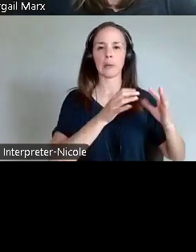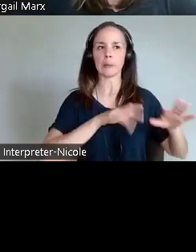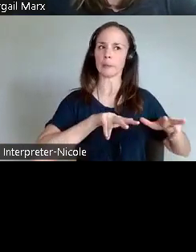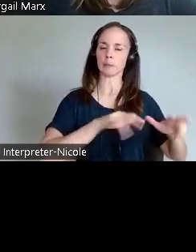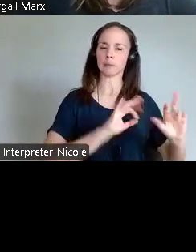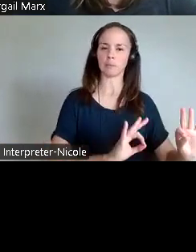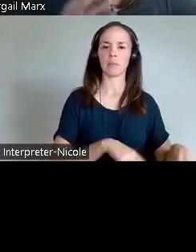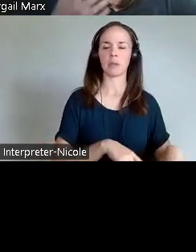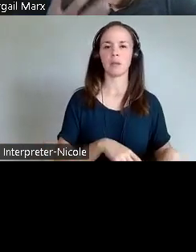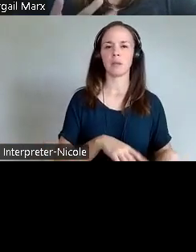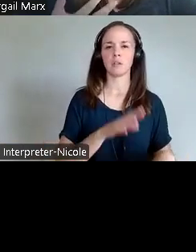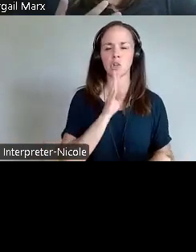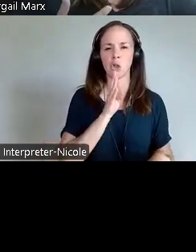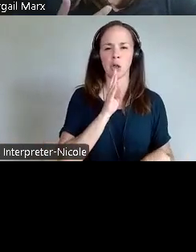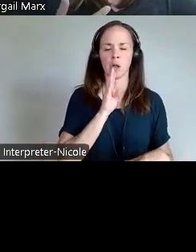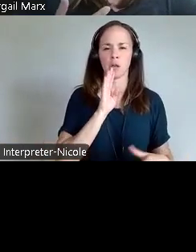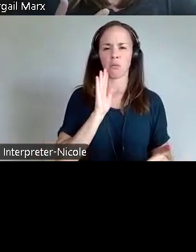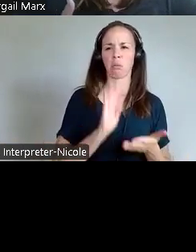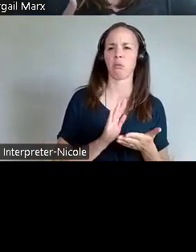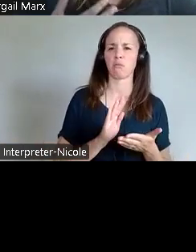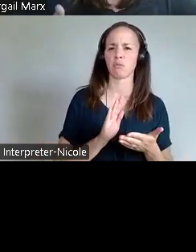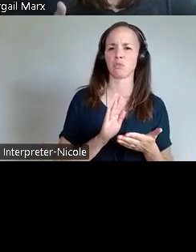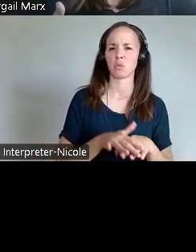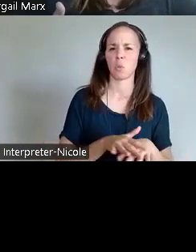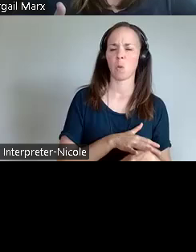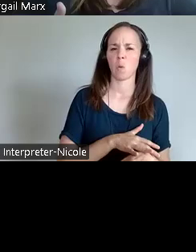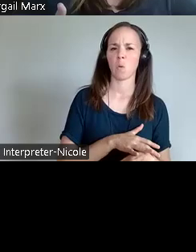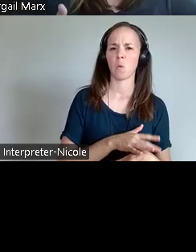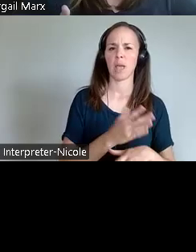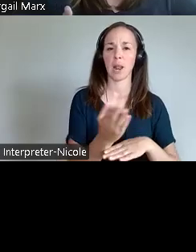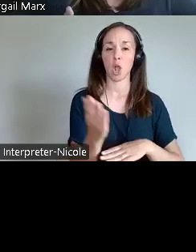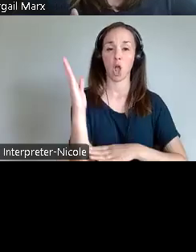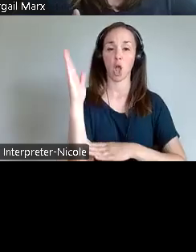speech rate and some vocal fatigue later in the day, after talking for a long time.